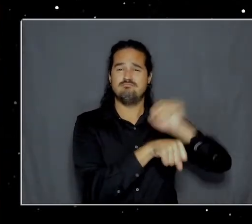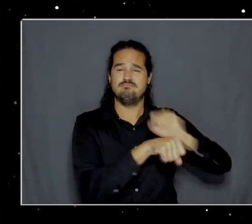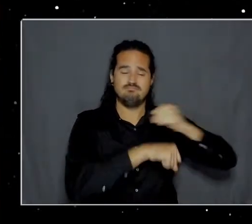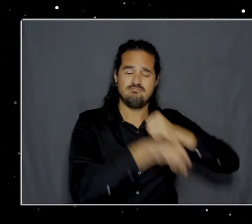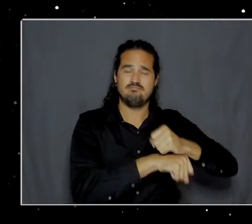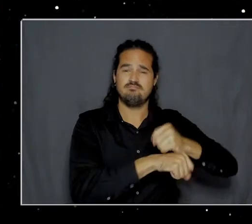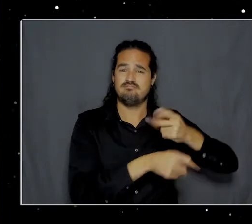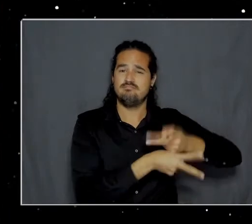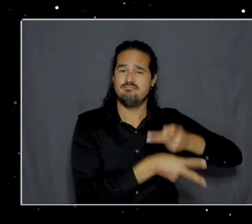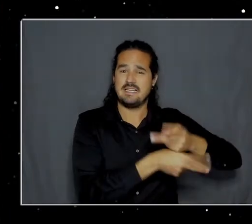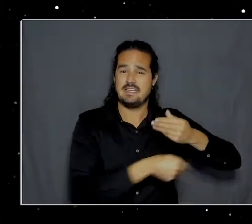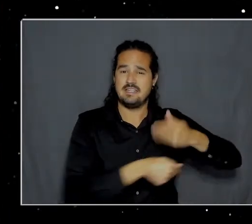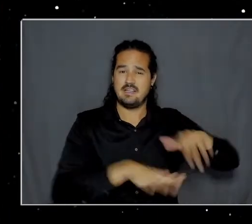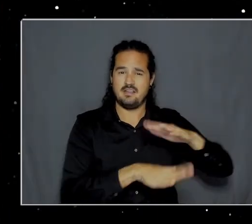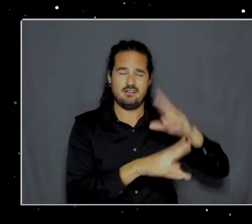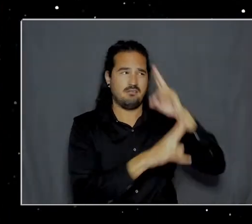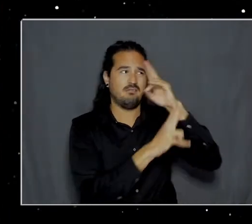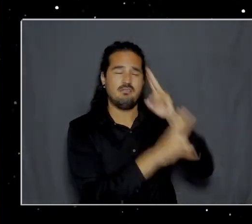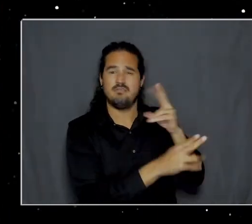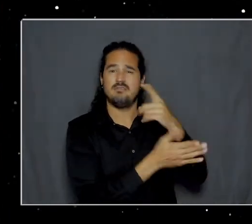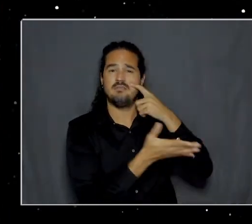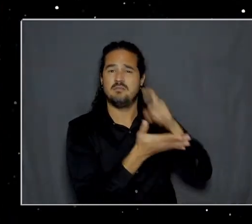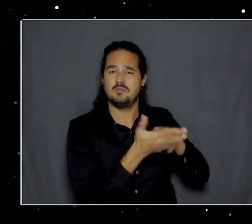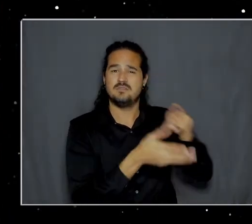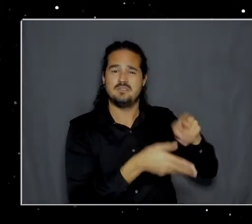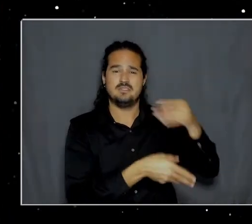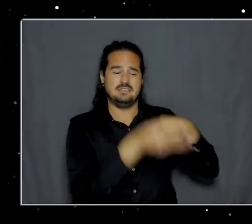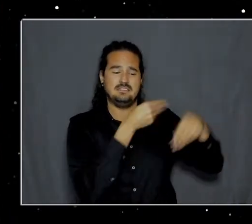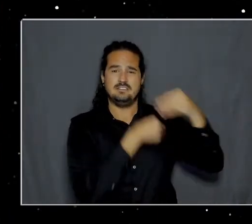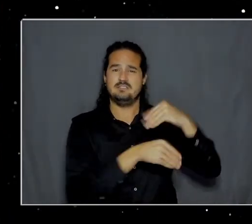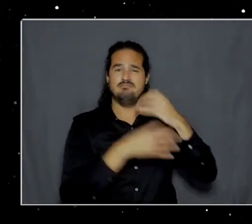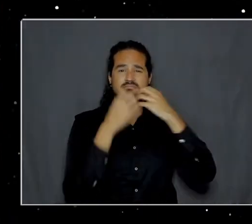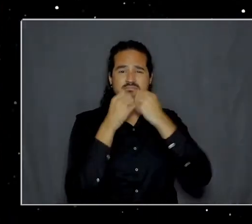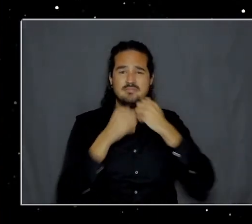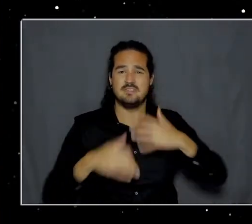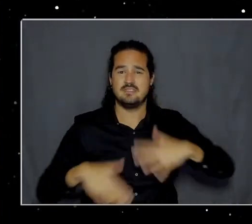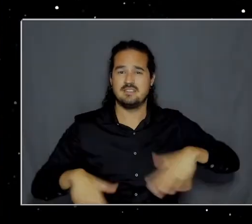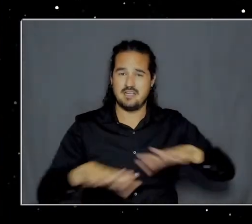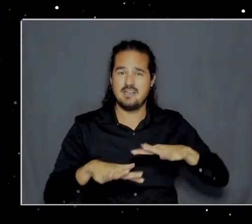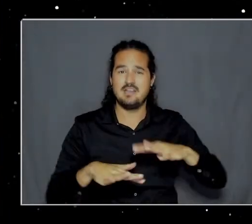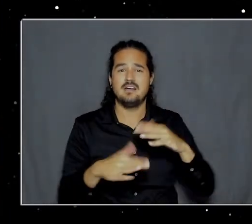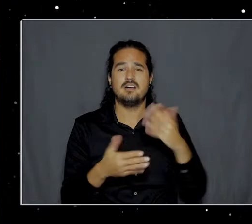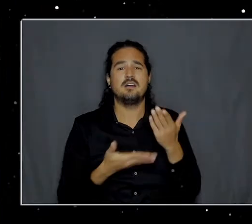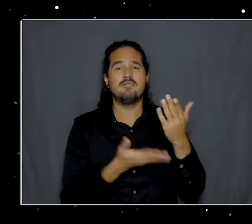ANCESTORS OF THESE PROUD NATIONS, AND WE DO THIS TO OFFER